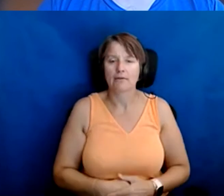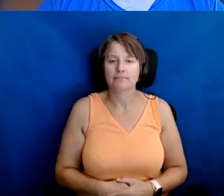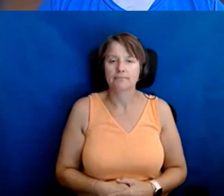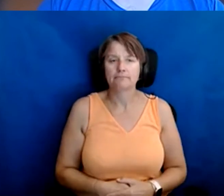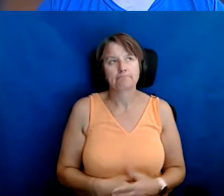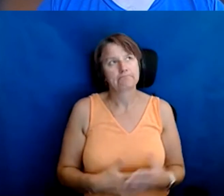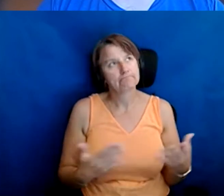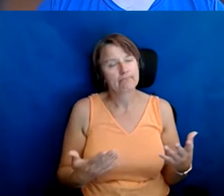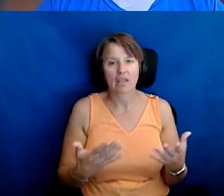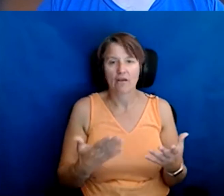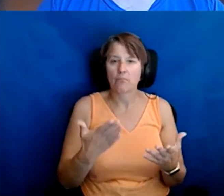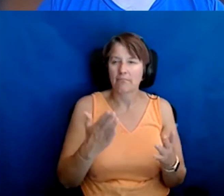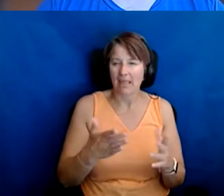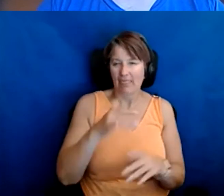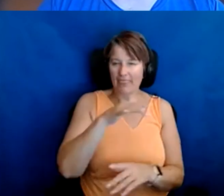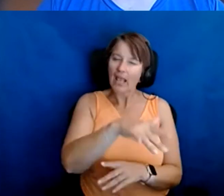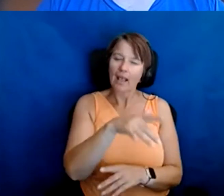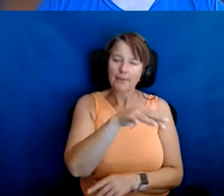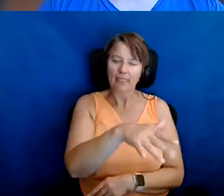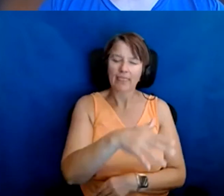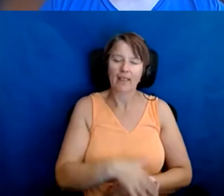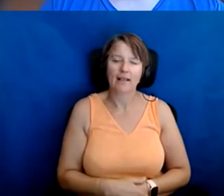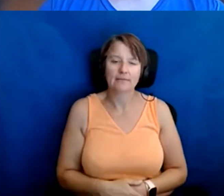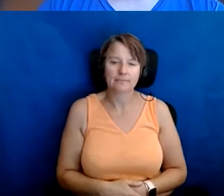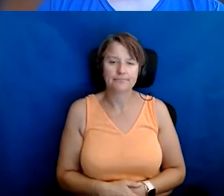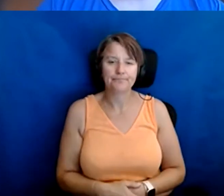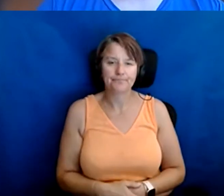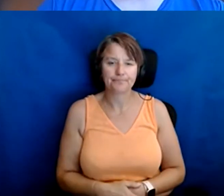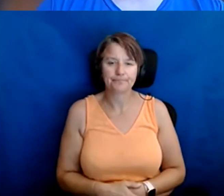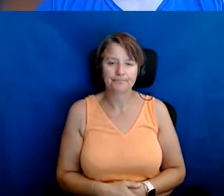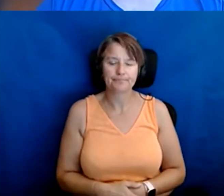being very present. >> CÍARAN: Thanks. So,